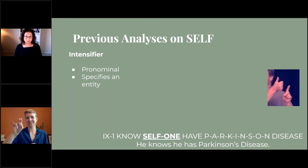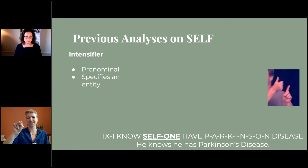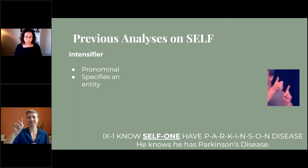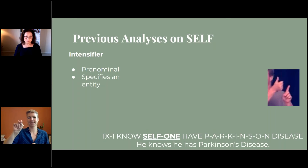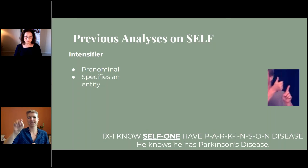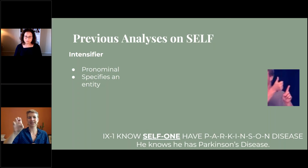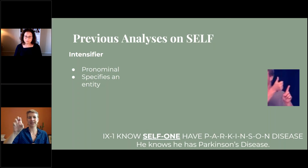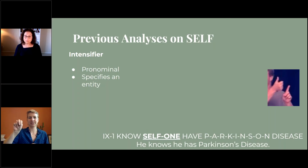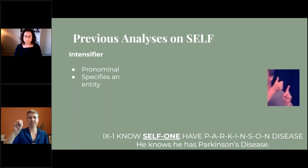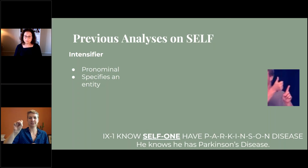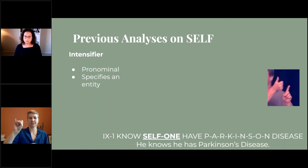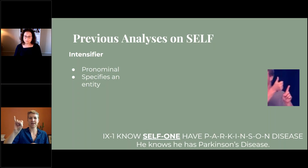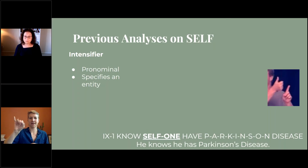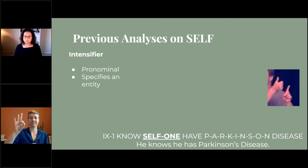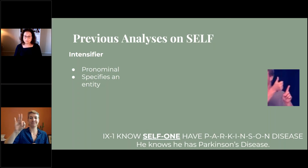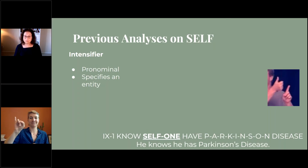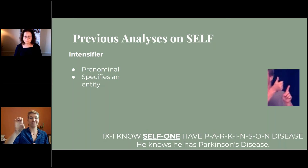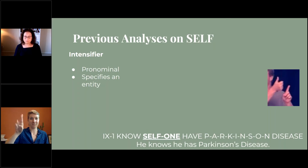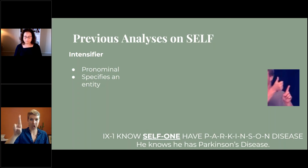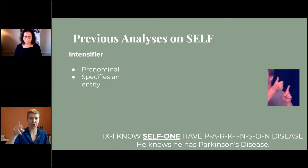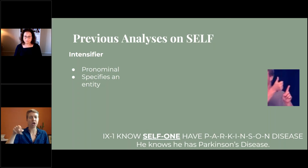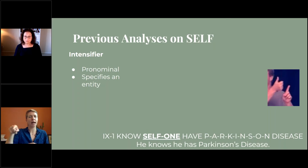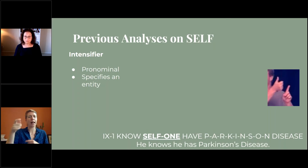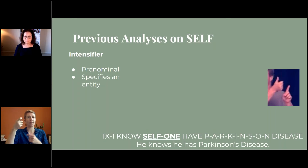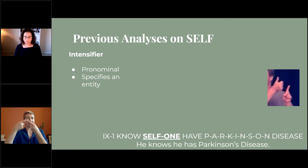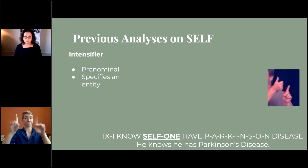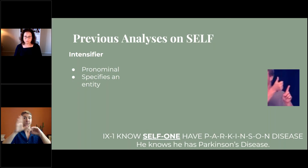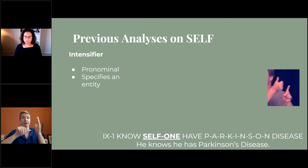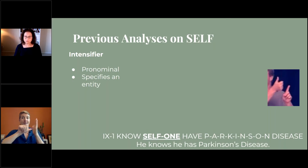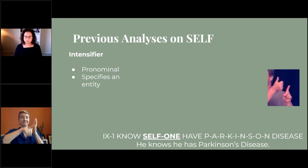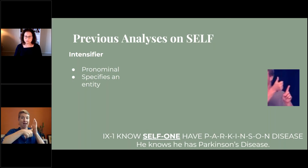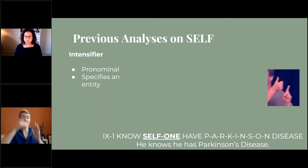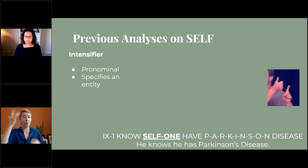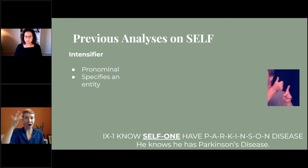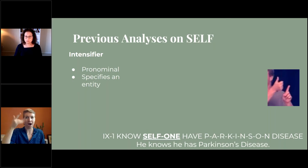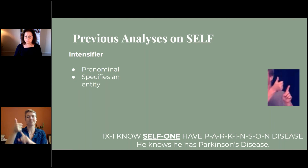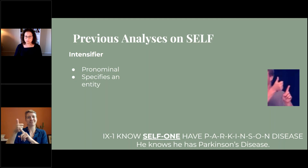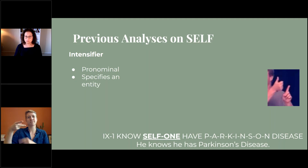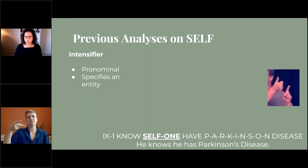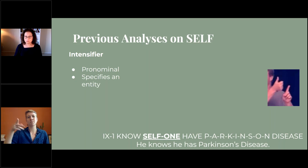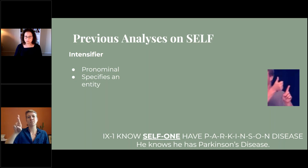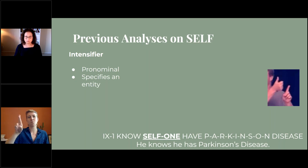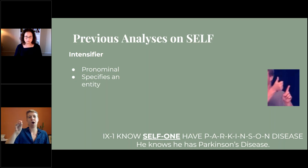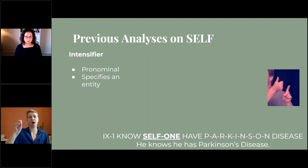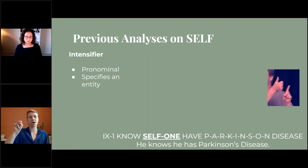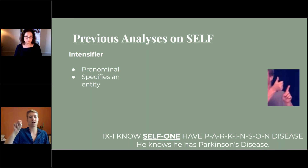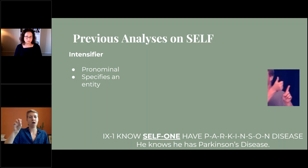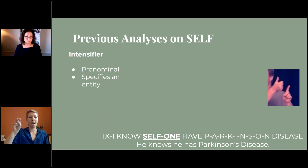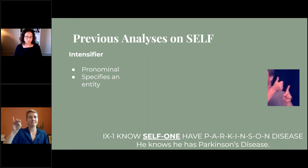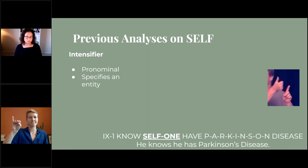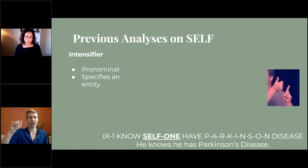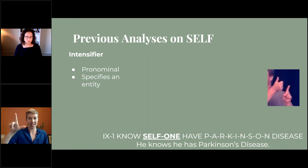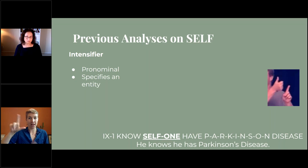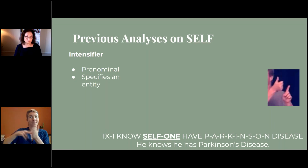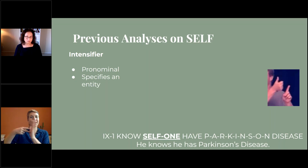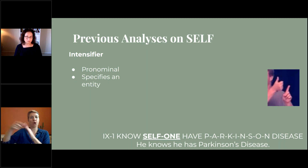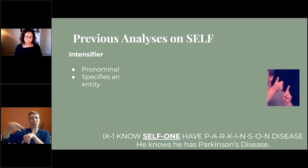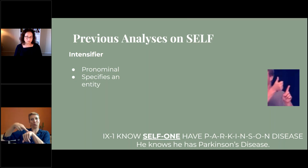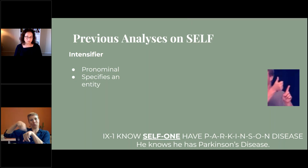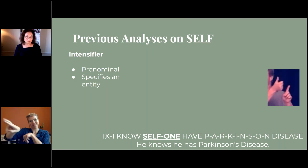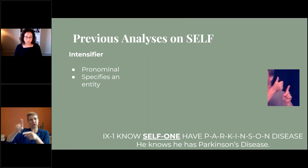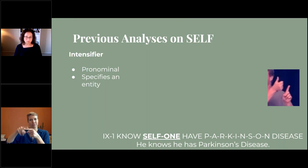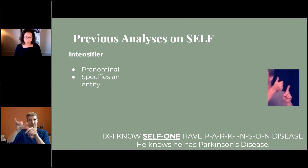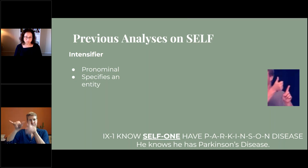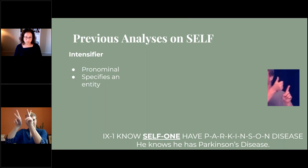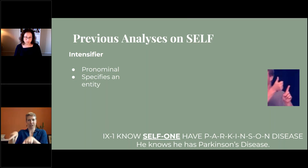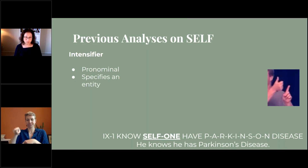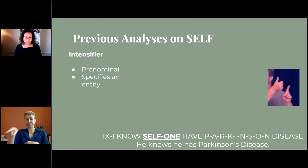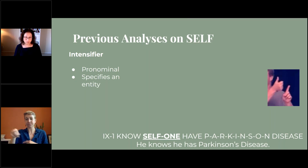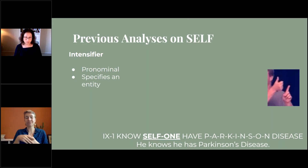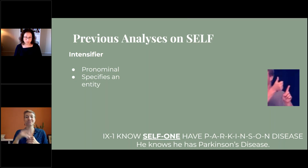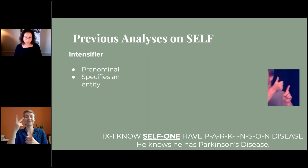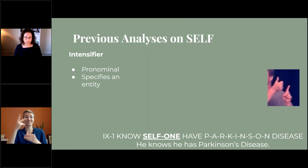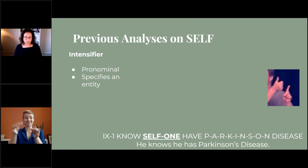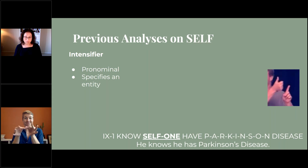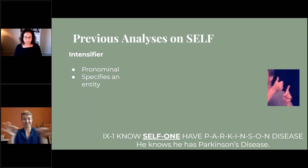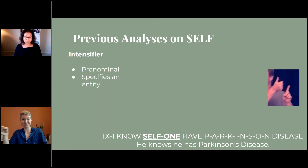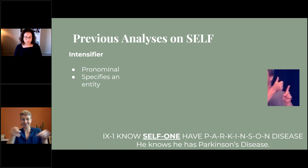This is as an intensifier, and as I said, it varies a little bit from the emphatic because it is pronominal, which means it’s referring to the person.